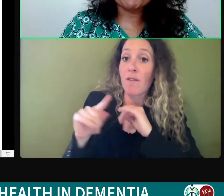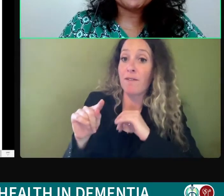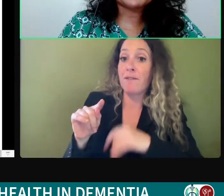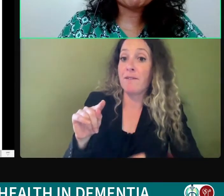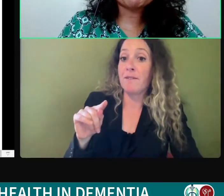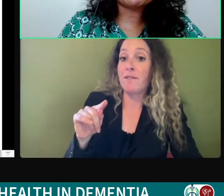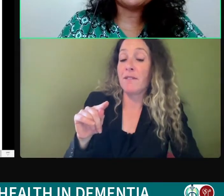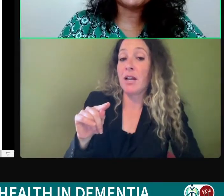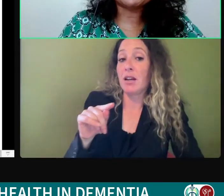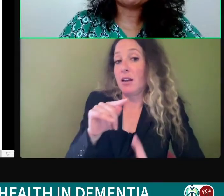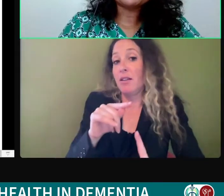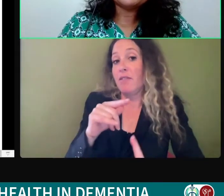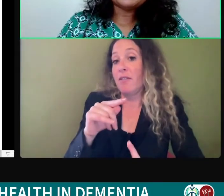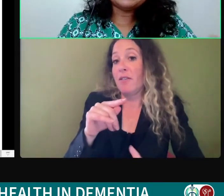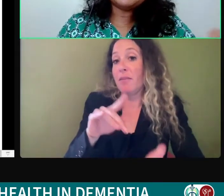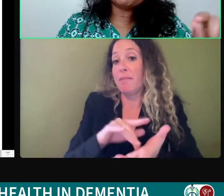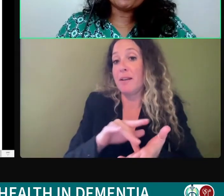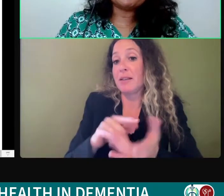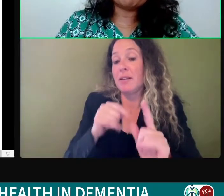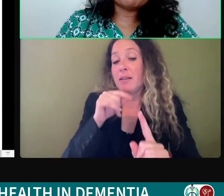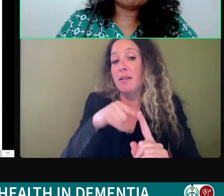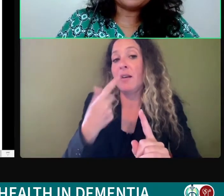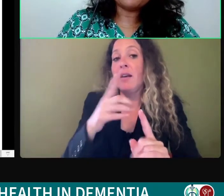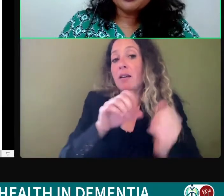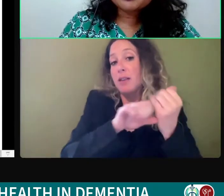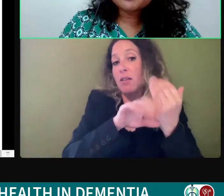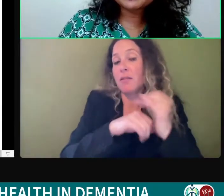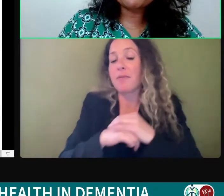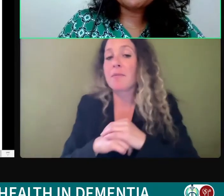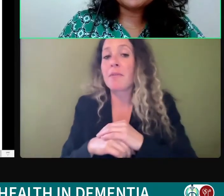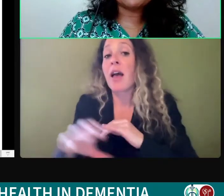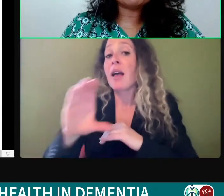support this population, I think it's important to remember that cognitive disabilities often